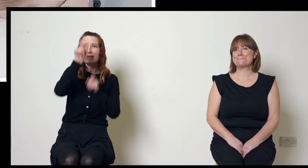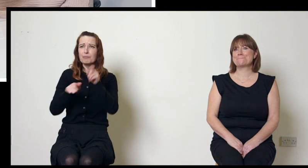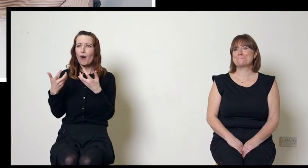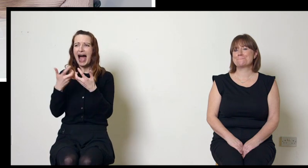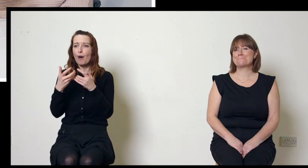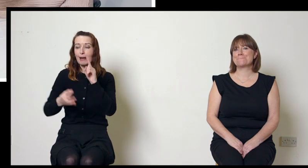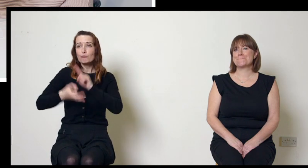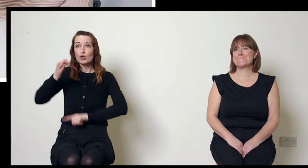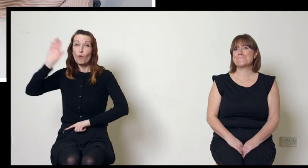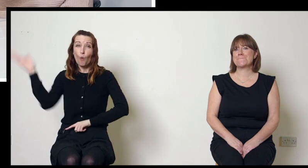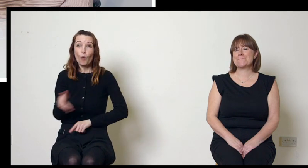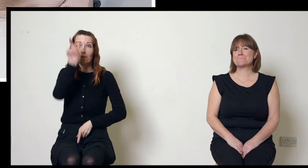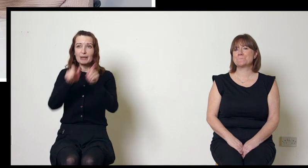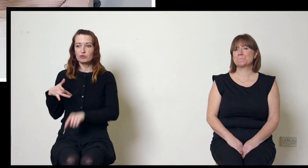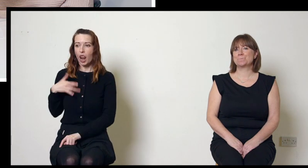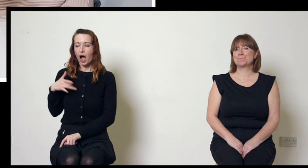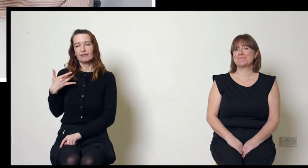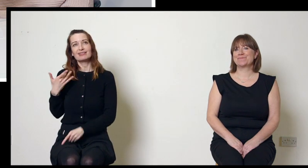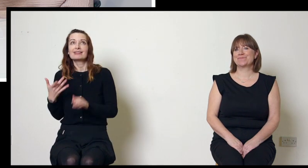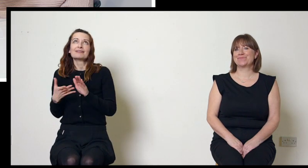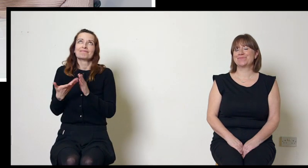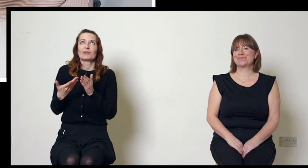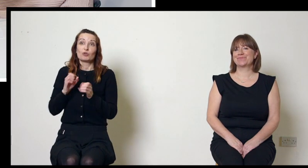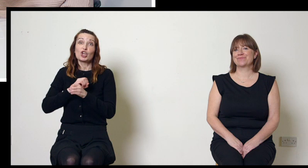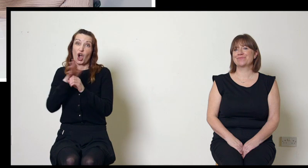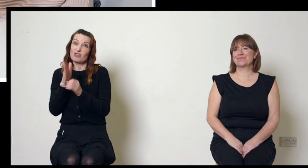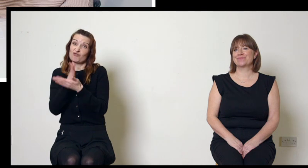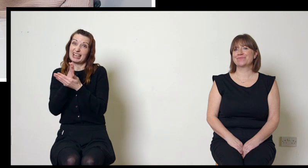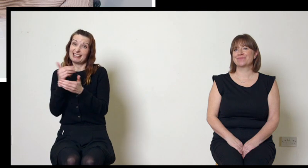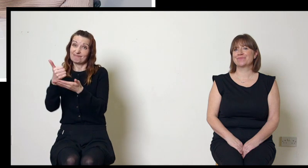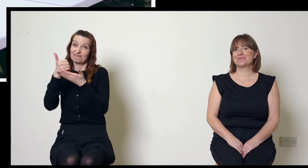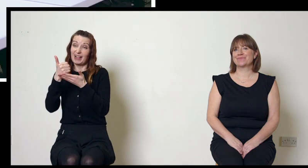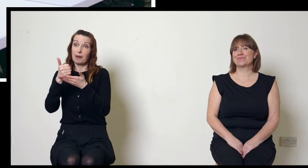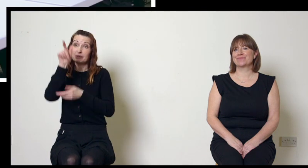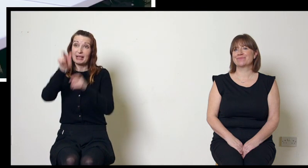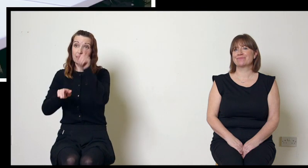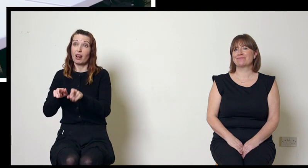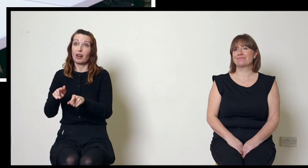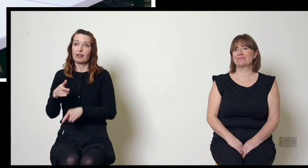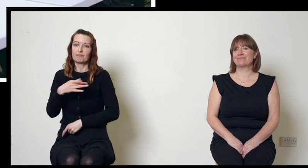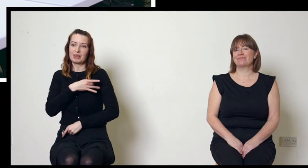And I think like COVID in some respects. It did that. It kind of leveled the playing field a bit. While the medical model is going at the moment.